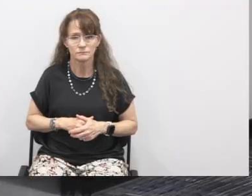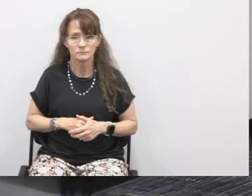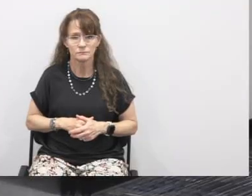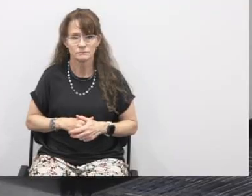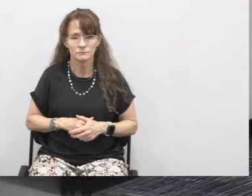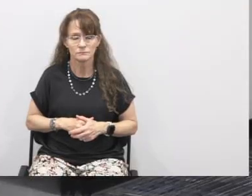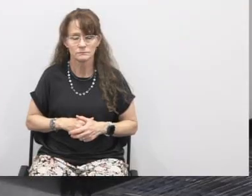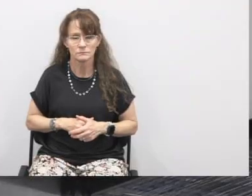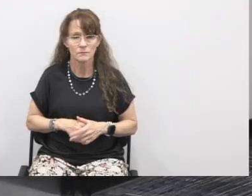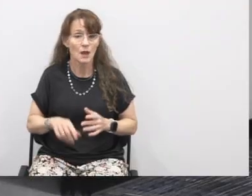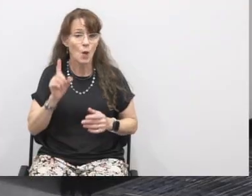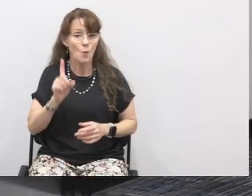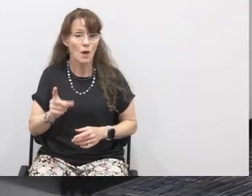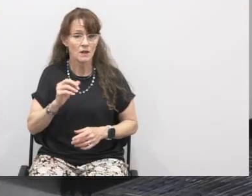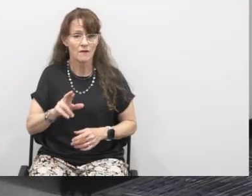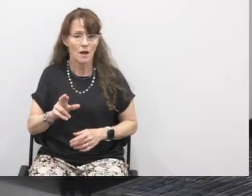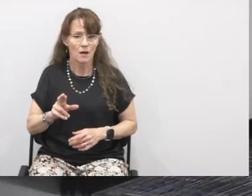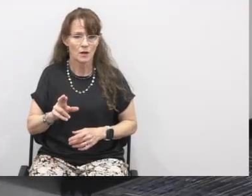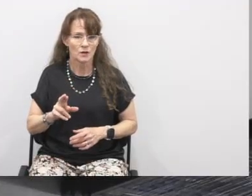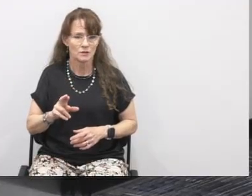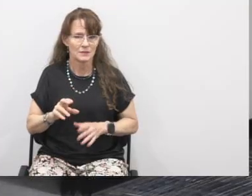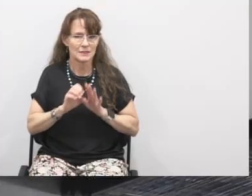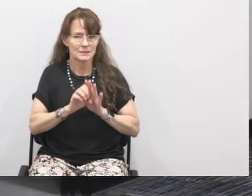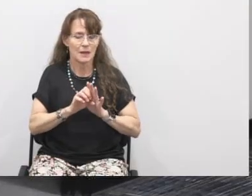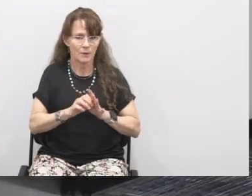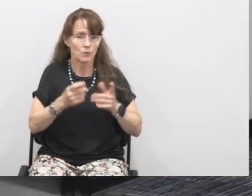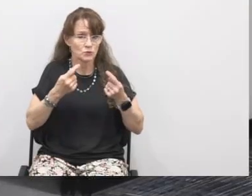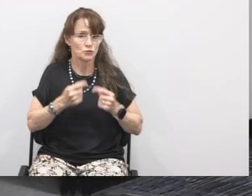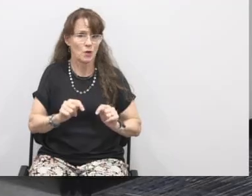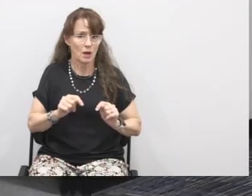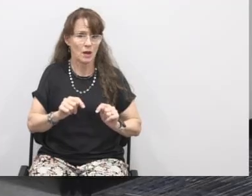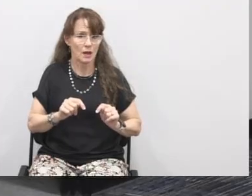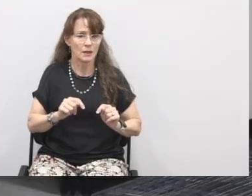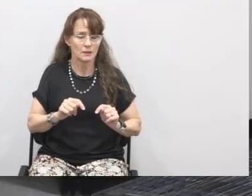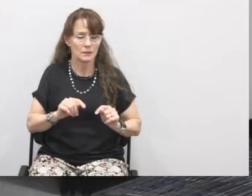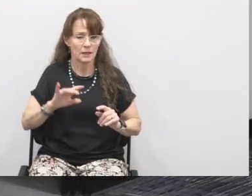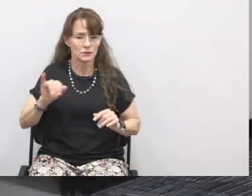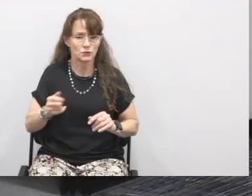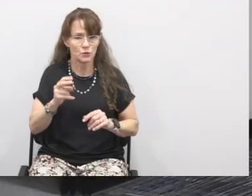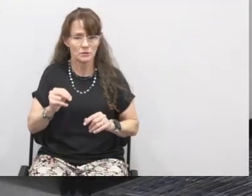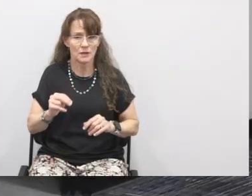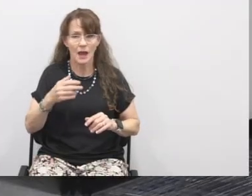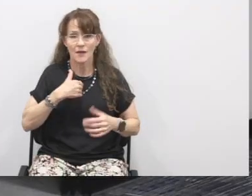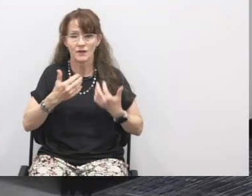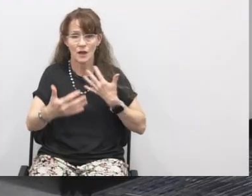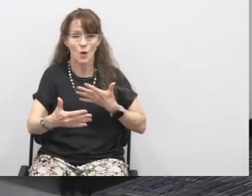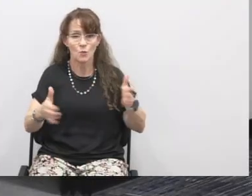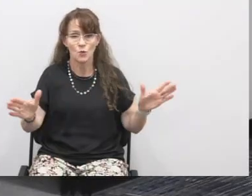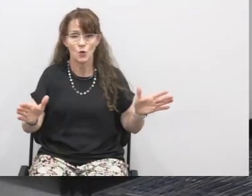one of our prototypes that we wanted to try out as well at Jordan is opening up a room where it would be like a lounge